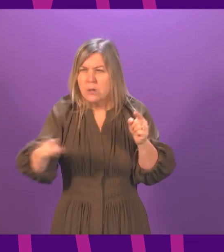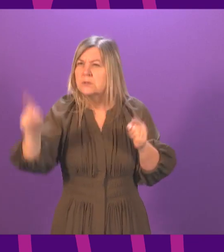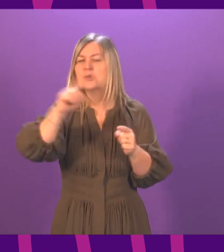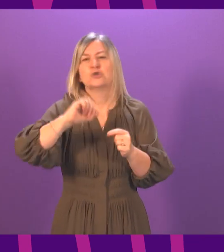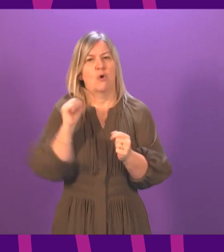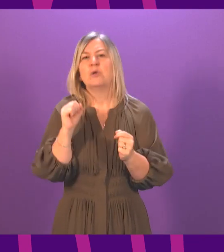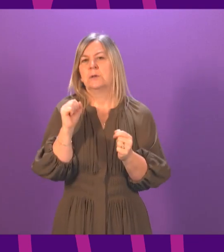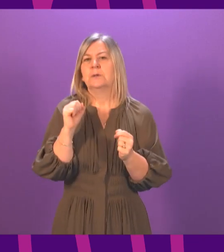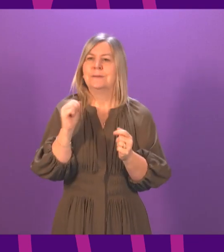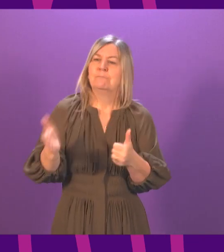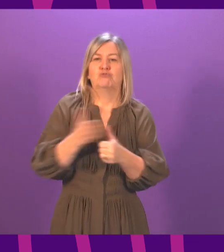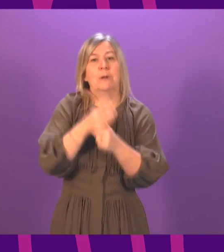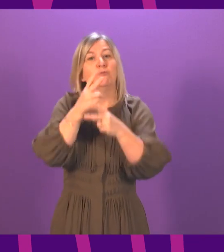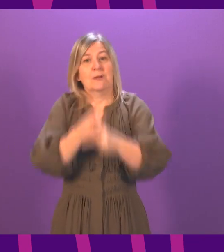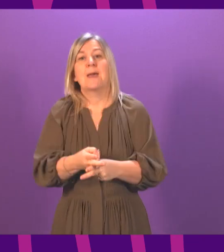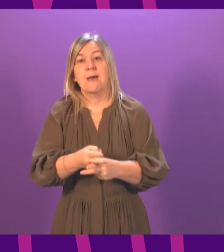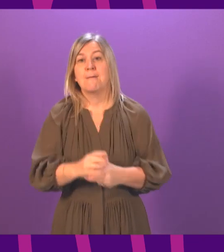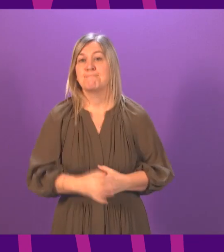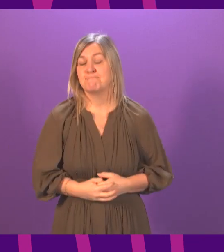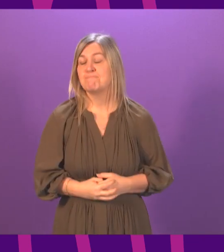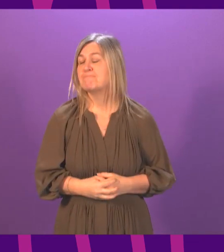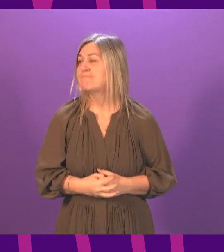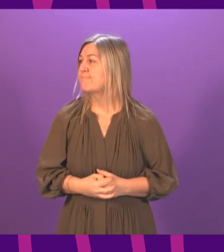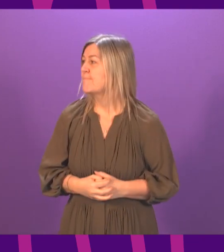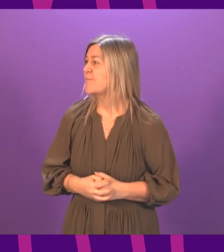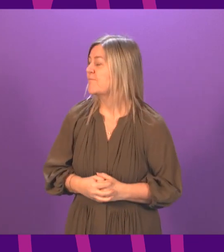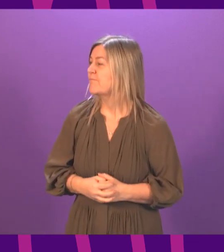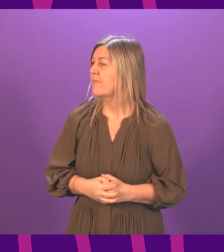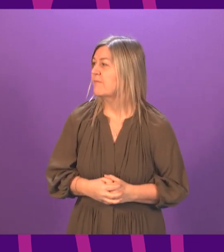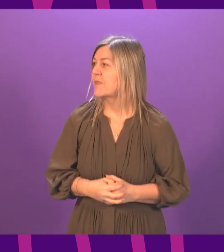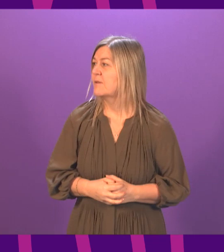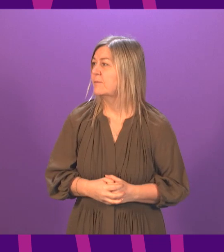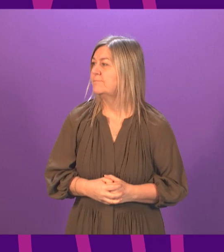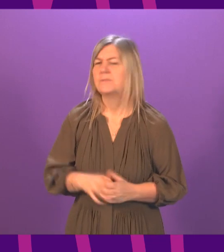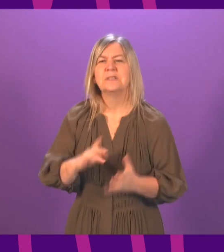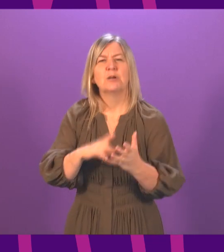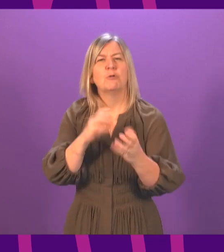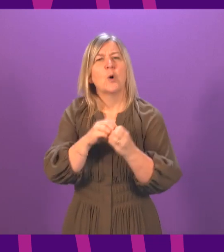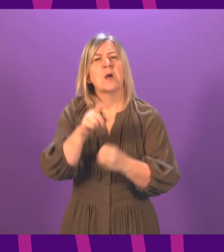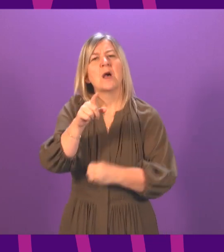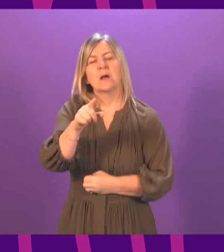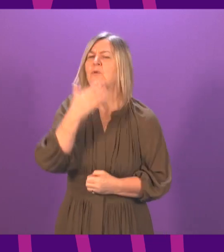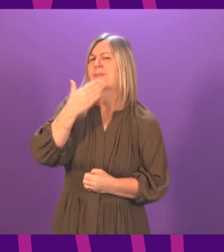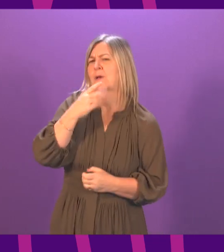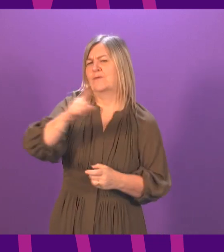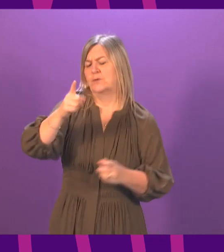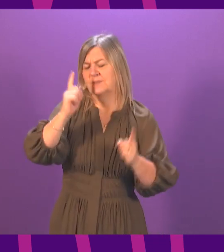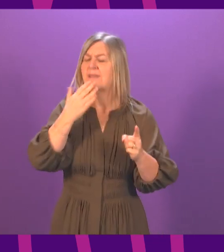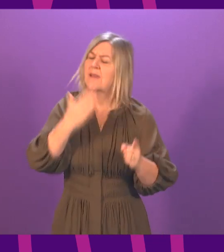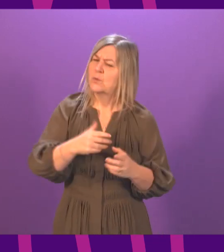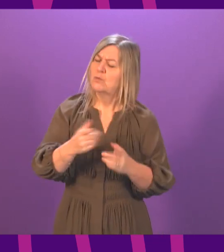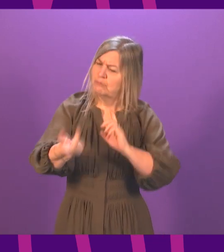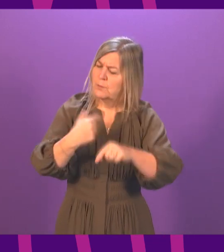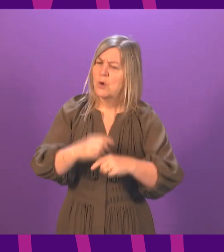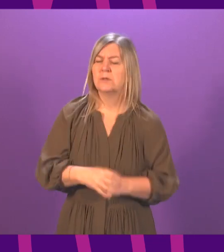Sarah Boyack: I thank the First Minister for that response. The reason why I wanted to raise the issue is that I have had constituents get in